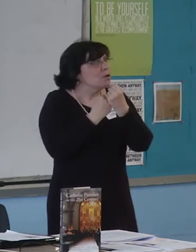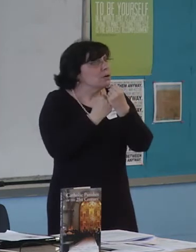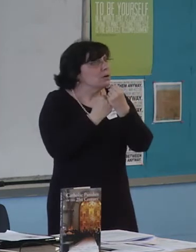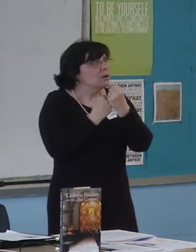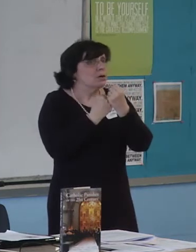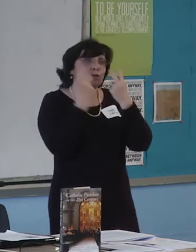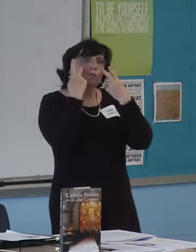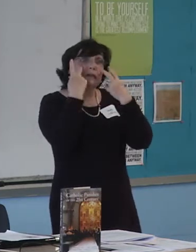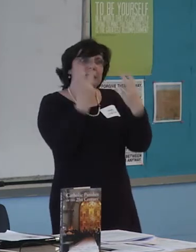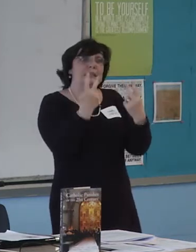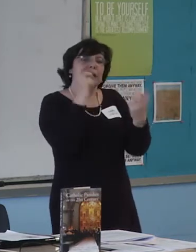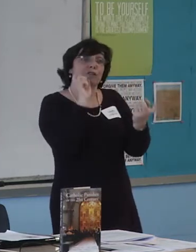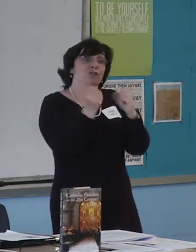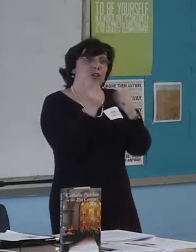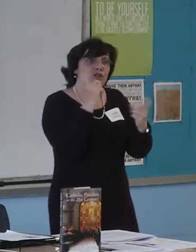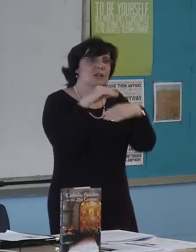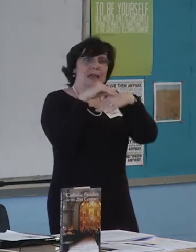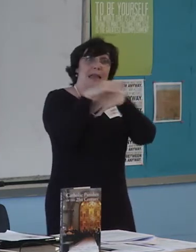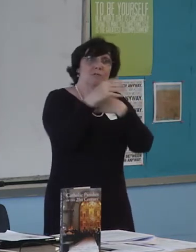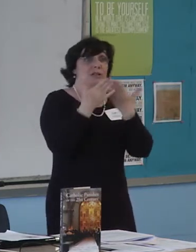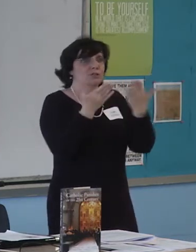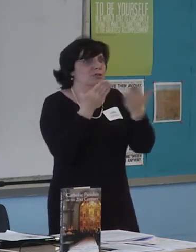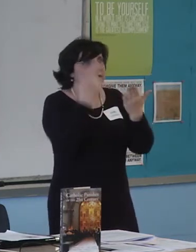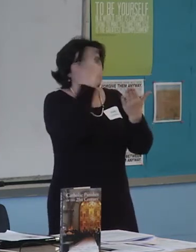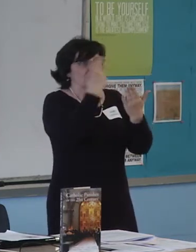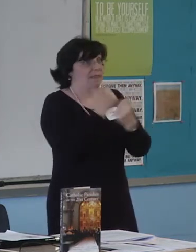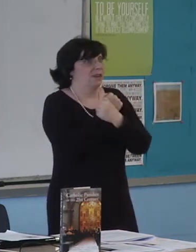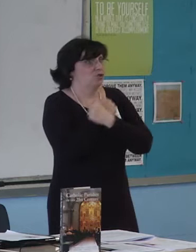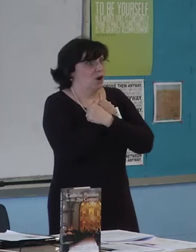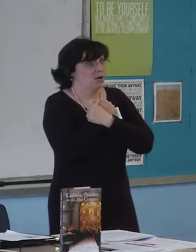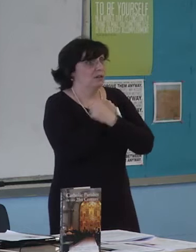and see the changes. Counseling services, Catholic Charities, most of them offer